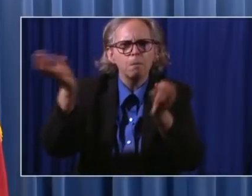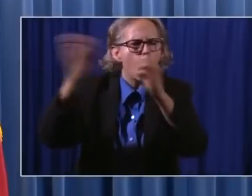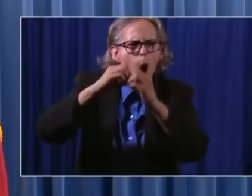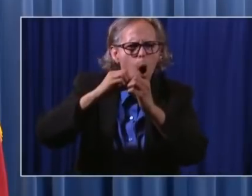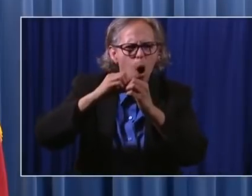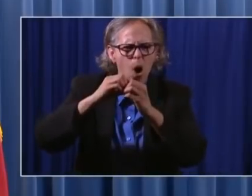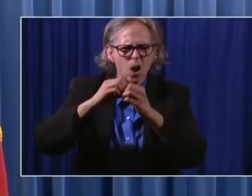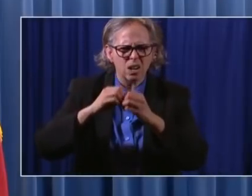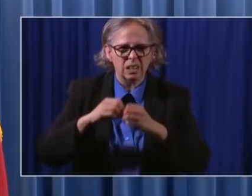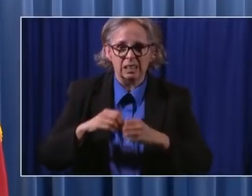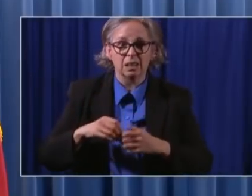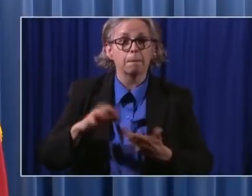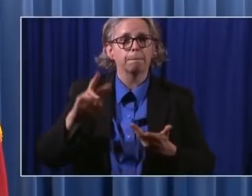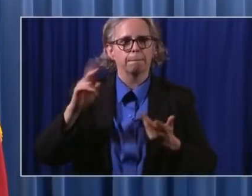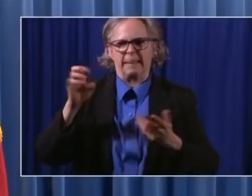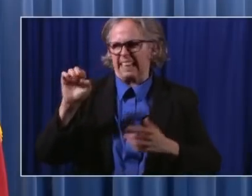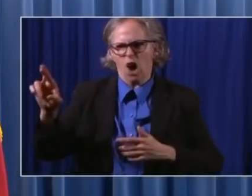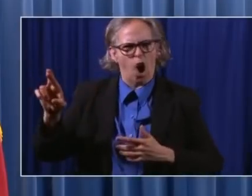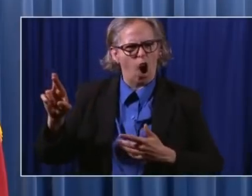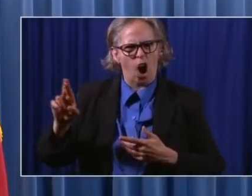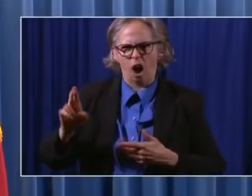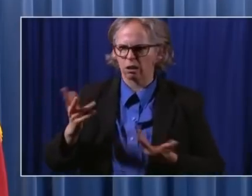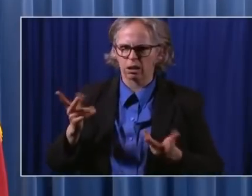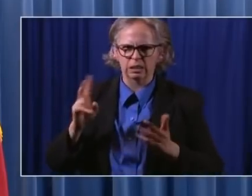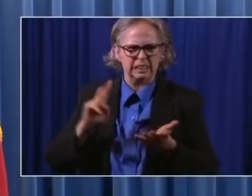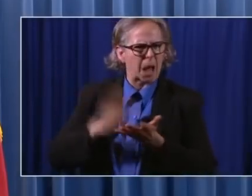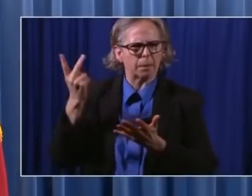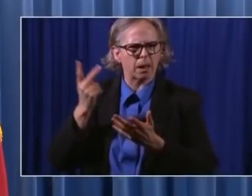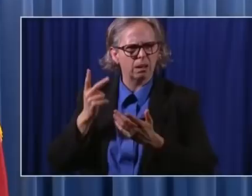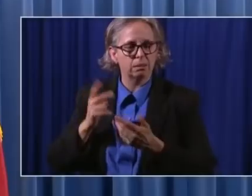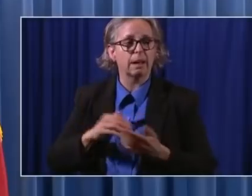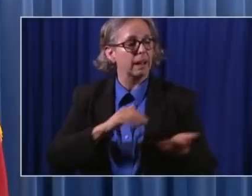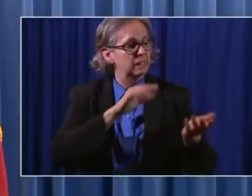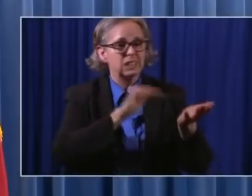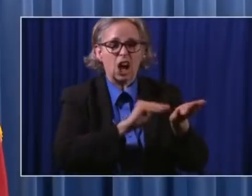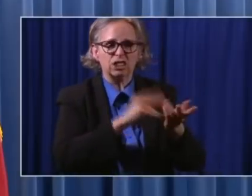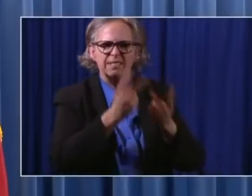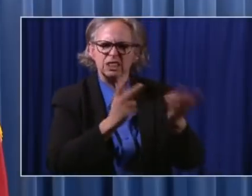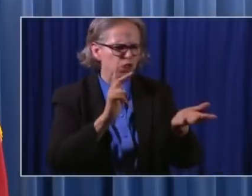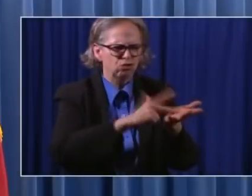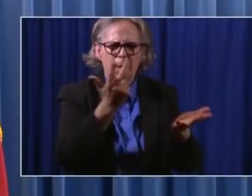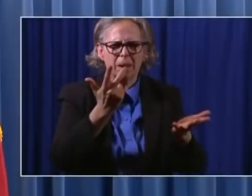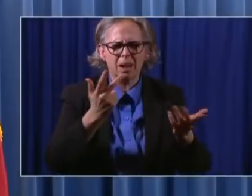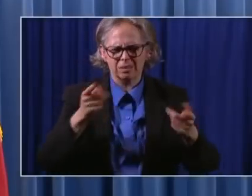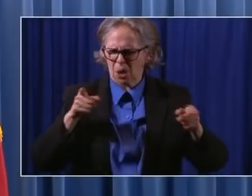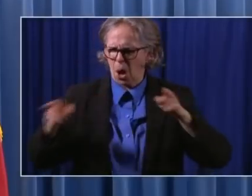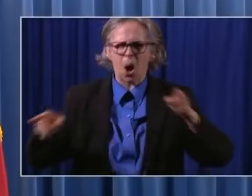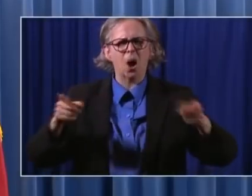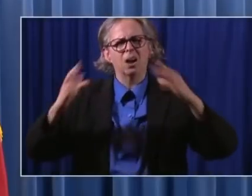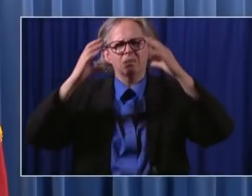MORE THAN QUADRUPLE OVER THE LAST 3 WEEKS. E.R. VISITS DOUBLED, PEOPLE SEEING